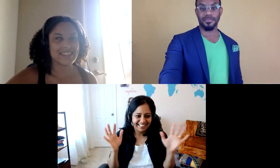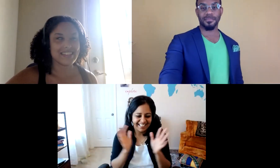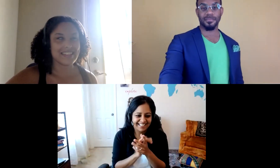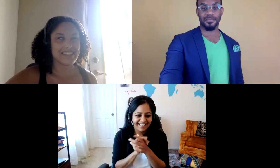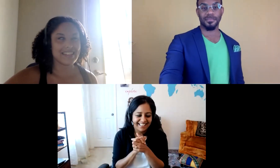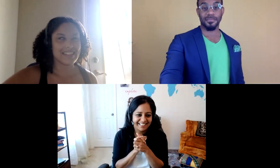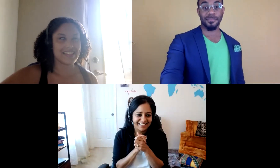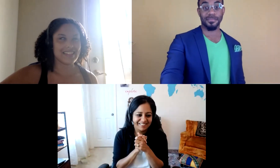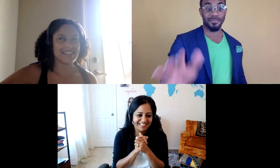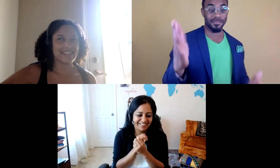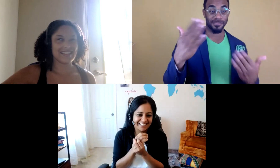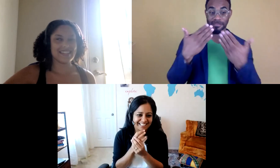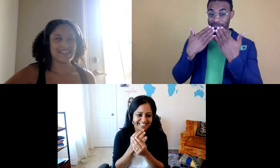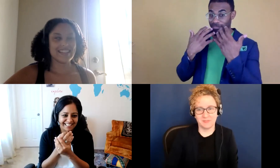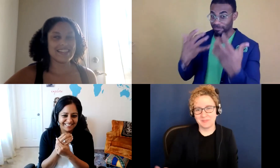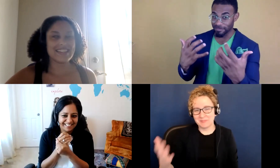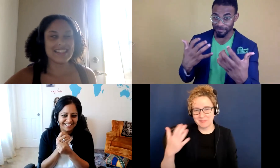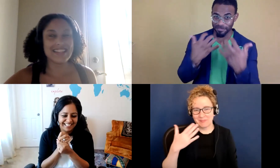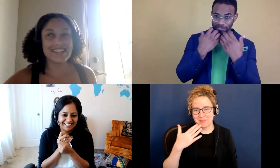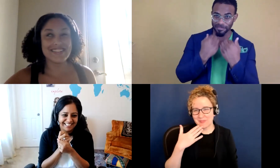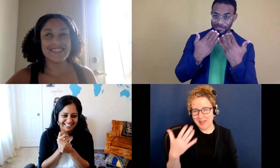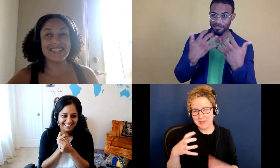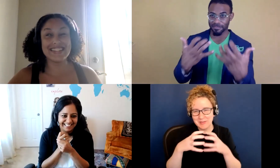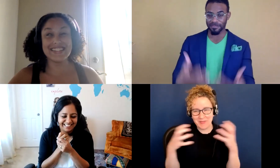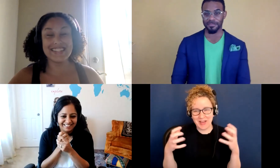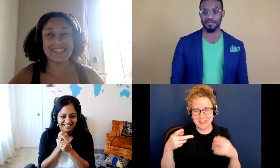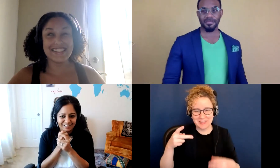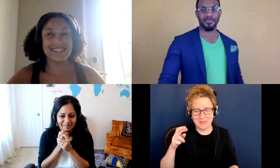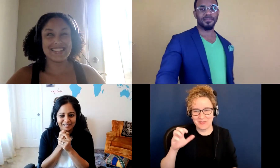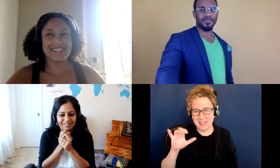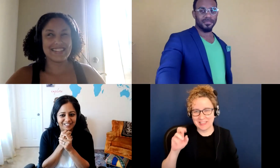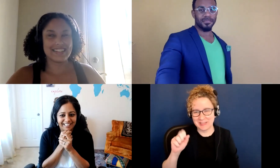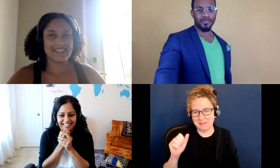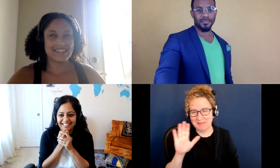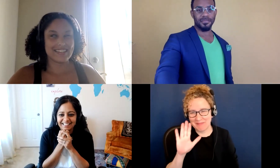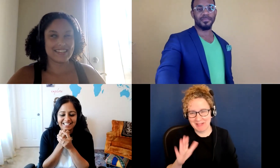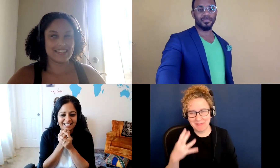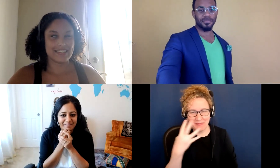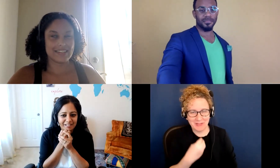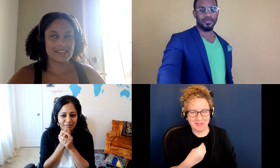Thank you so much Precious, that was great. So beautiful.